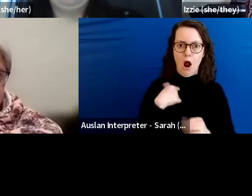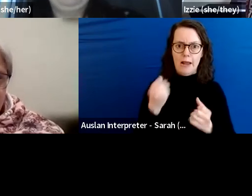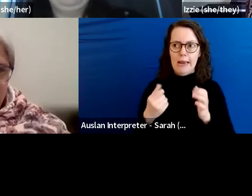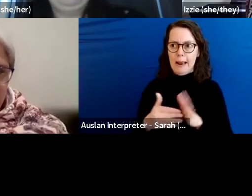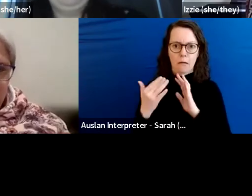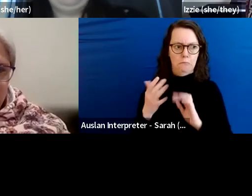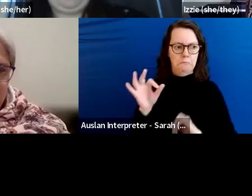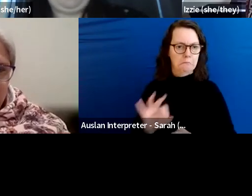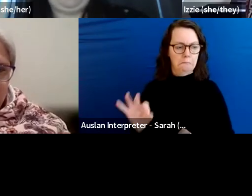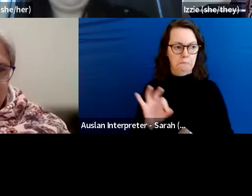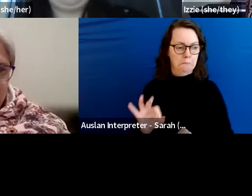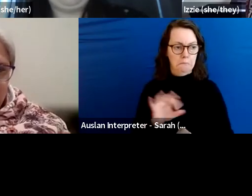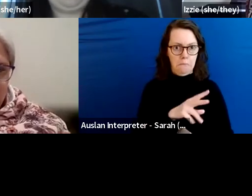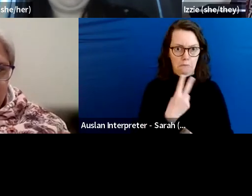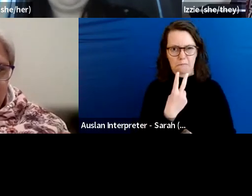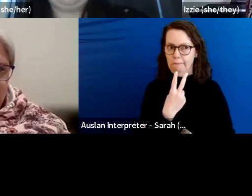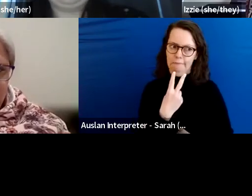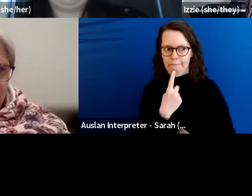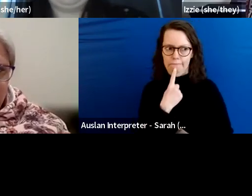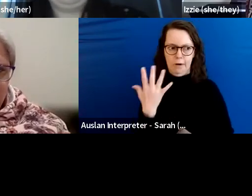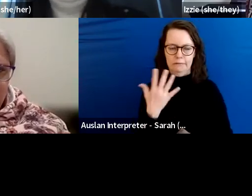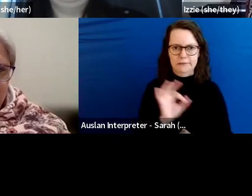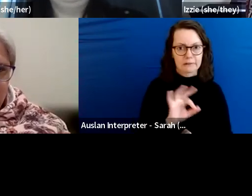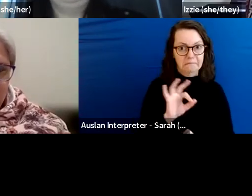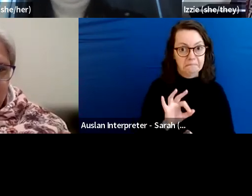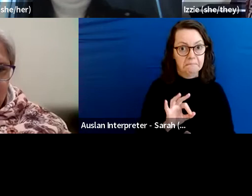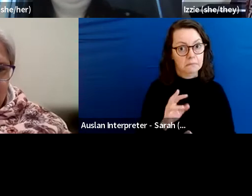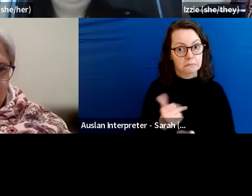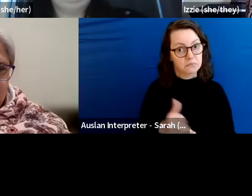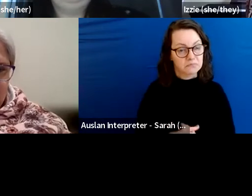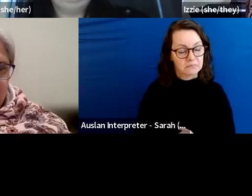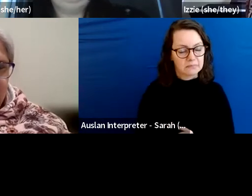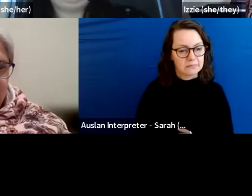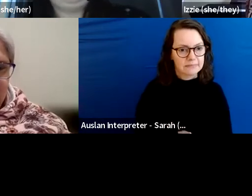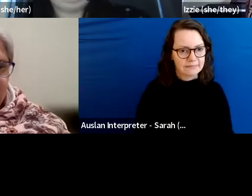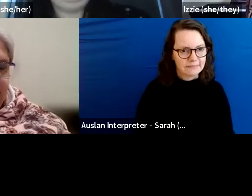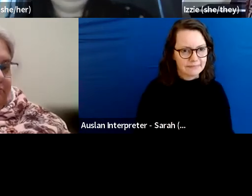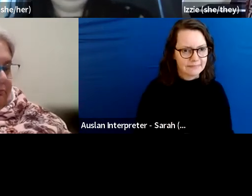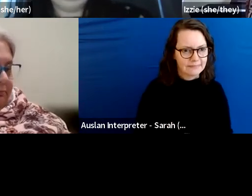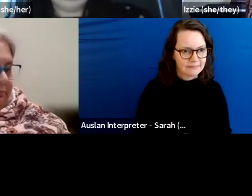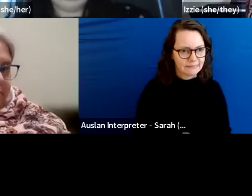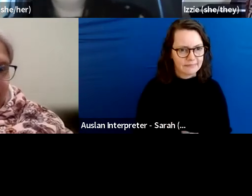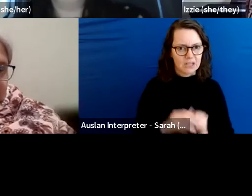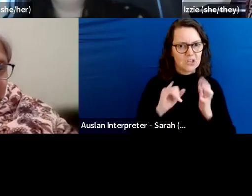and I think that it wasn't shamed that I needed that support.